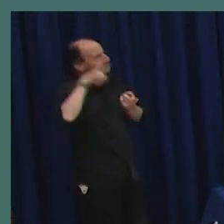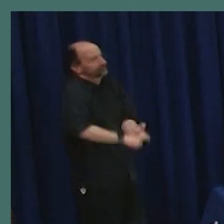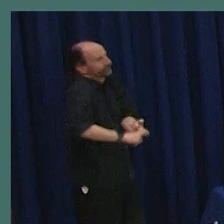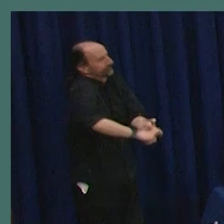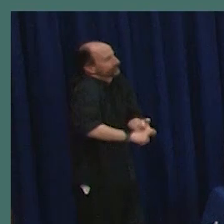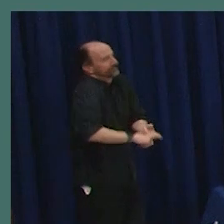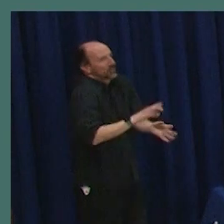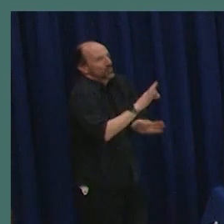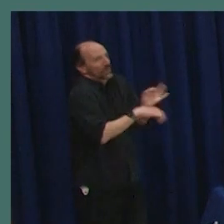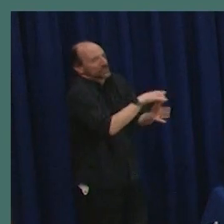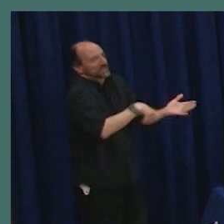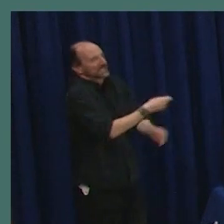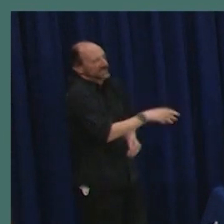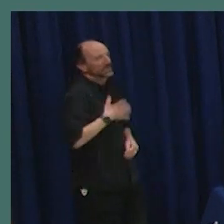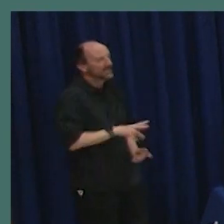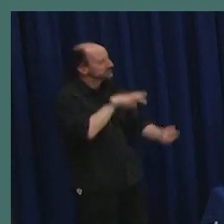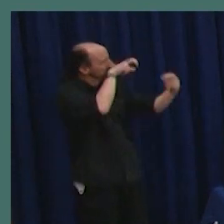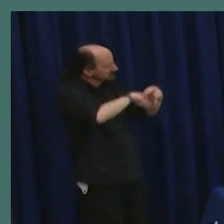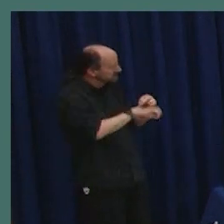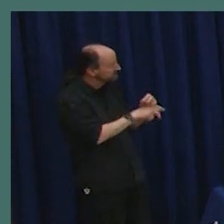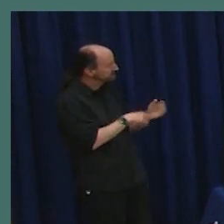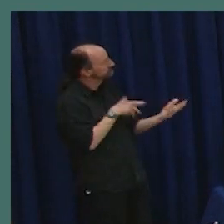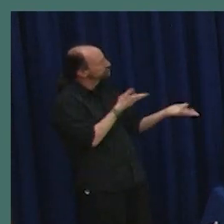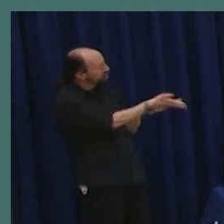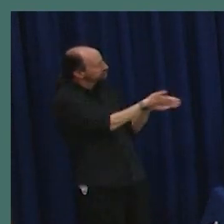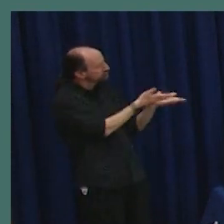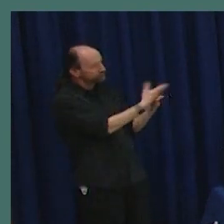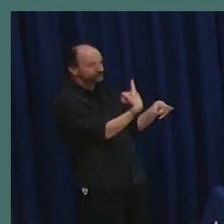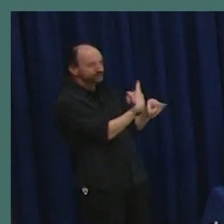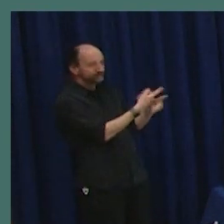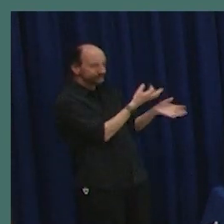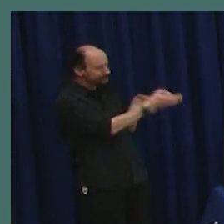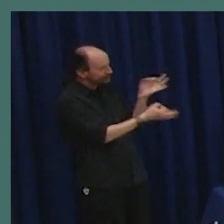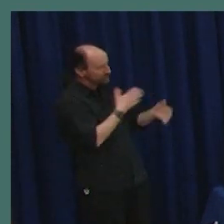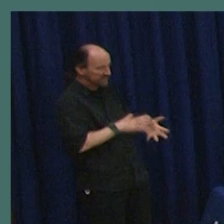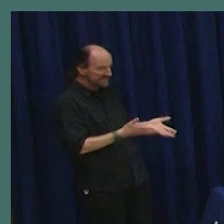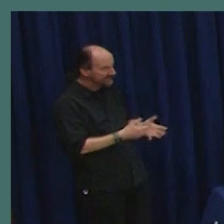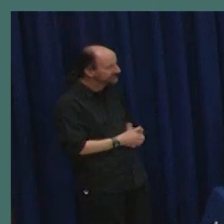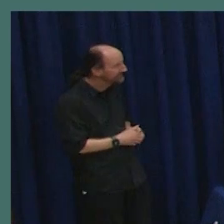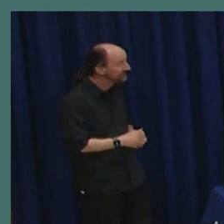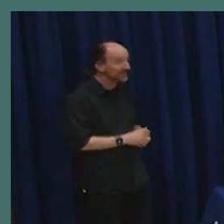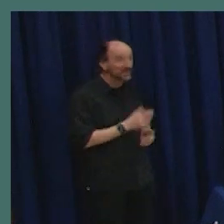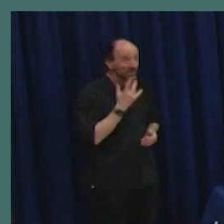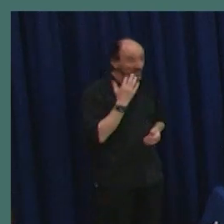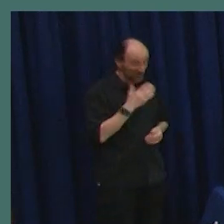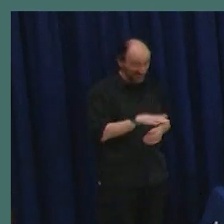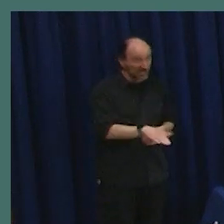and ideally get information from other people especially important when we're seeing kids, we need to ask their parents which is easy when you are with nine years old because the parents